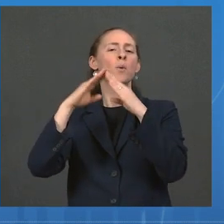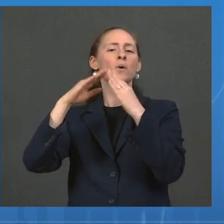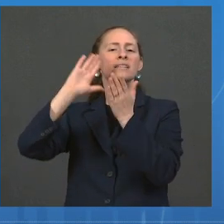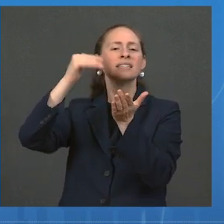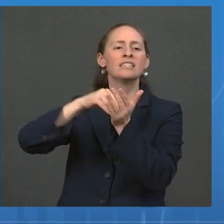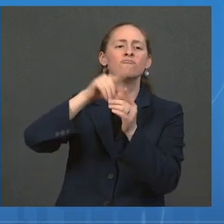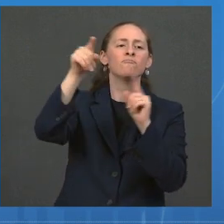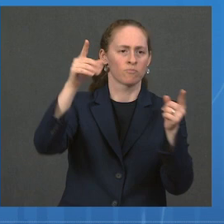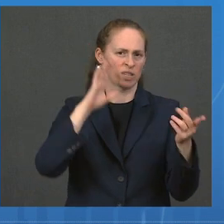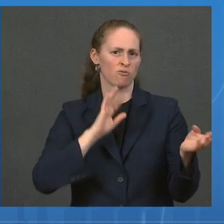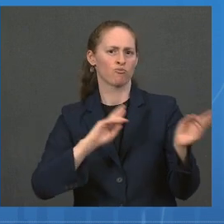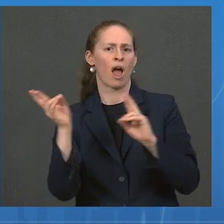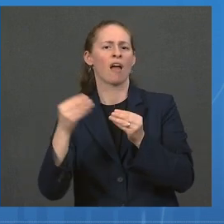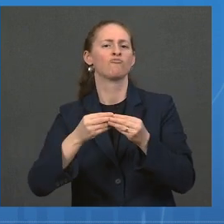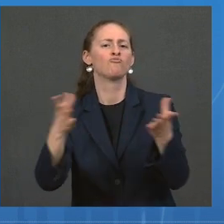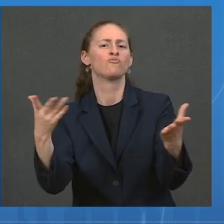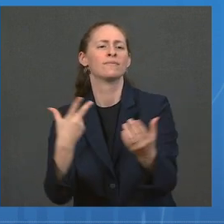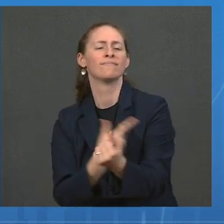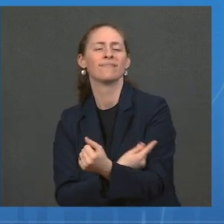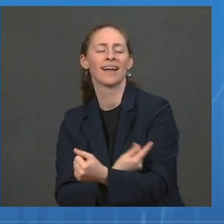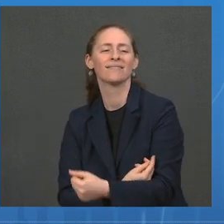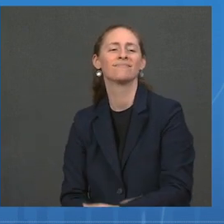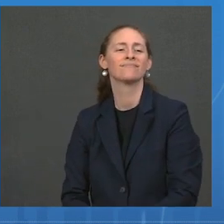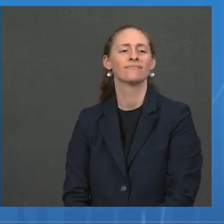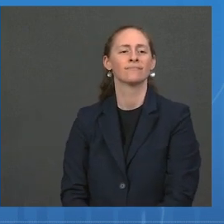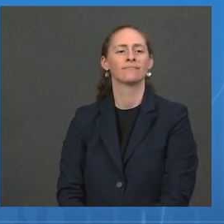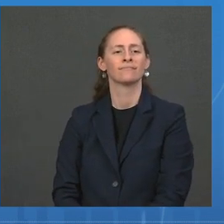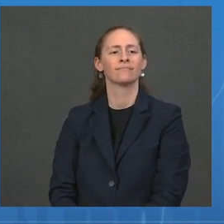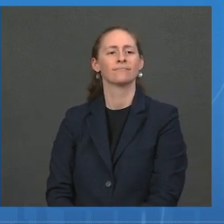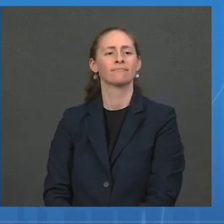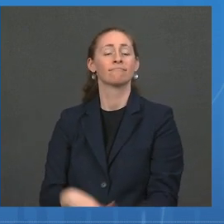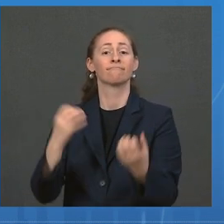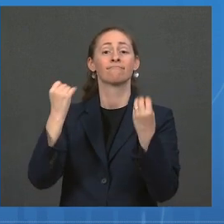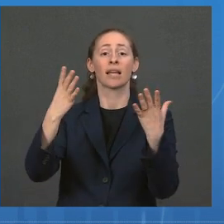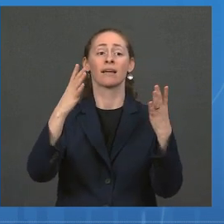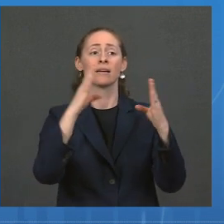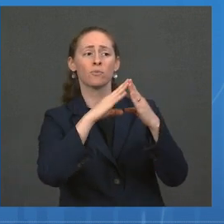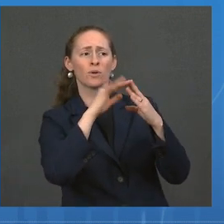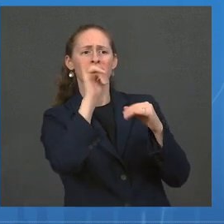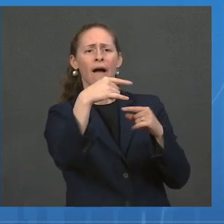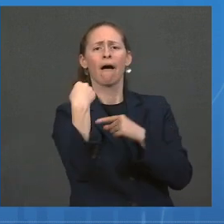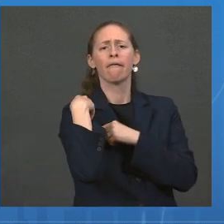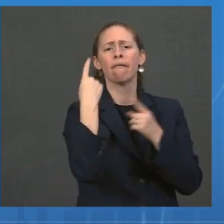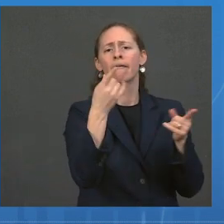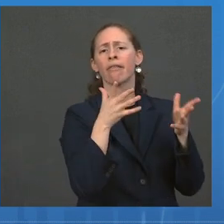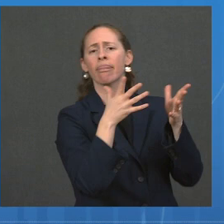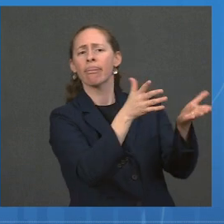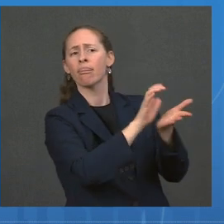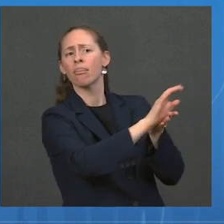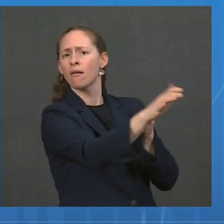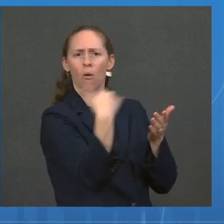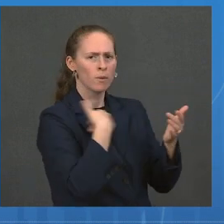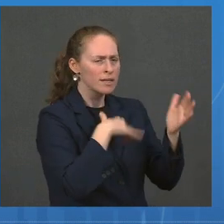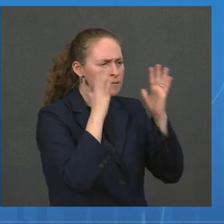predominantly in underserved communities, will be ready to vaccinate kids. We're also collaborating